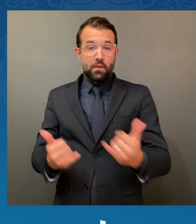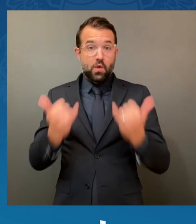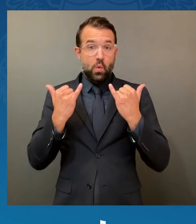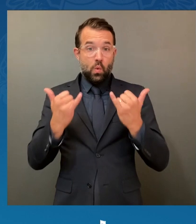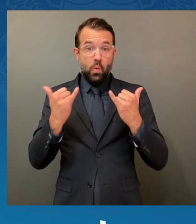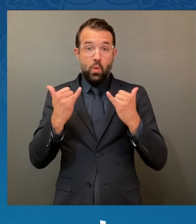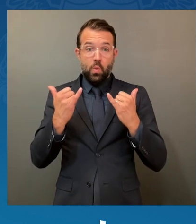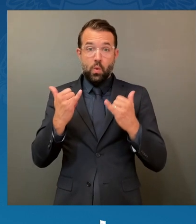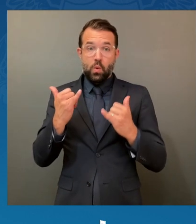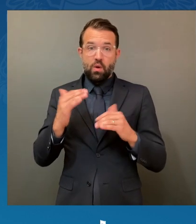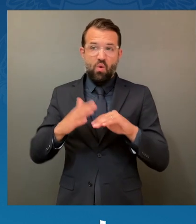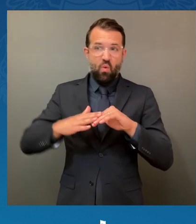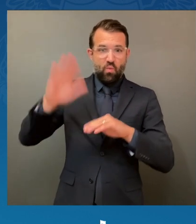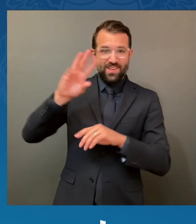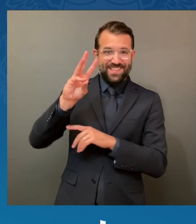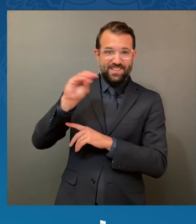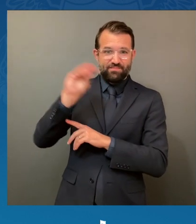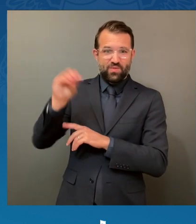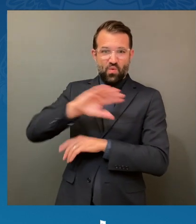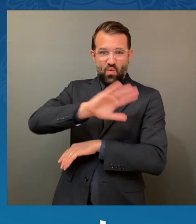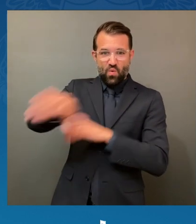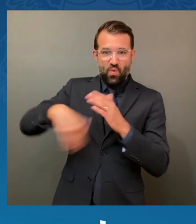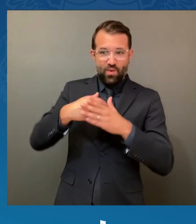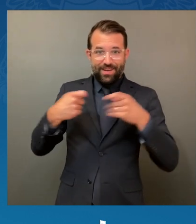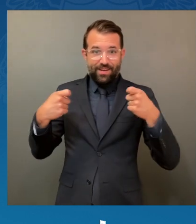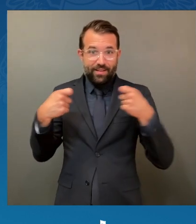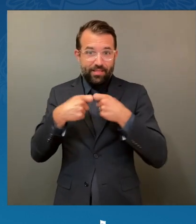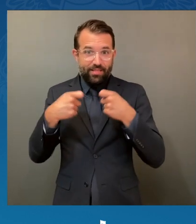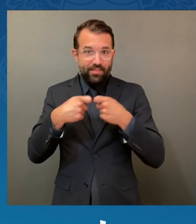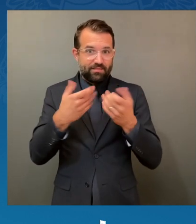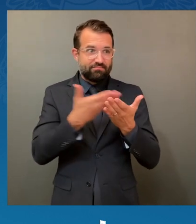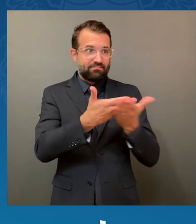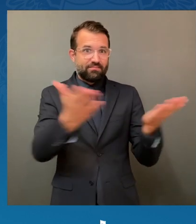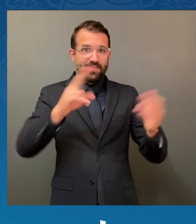generated in our nation comes from fossil fuels, for example.